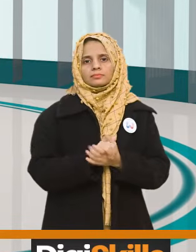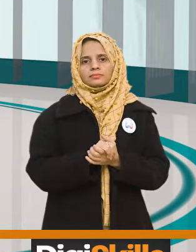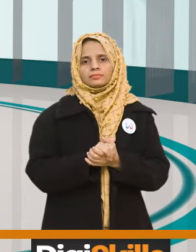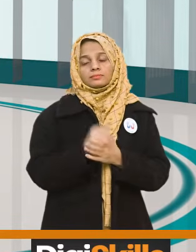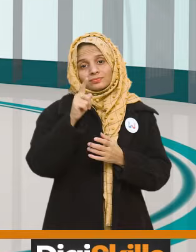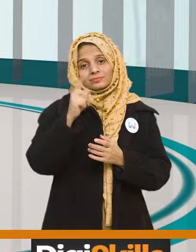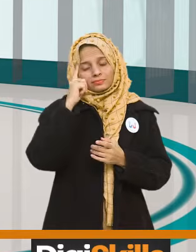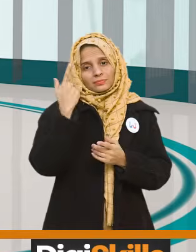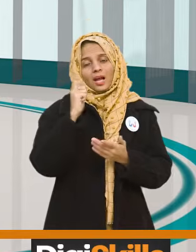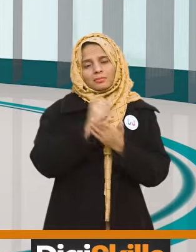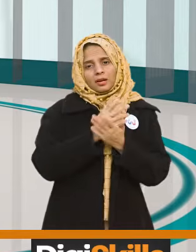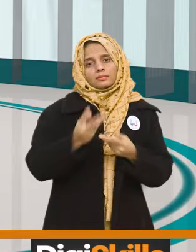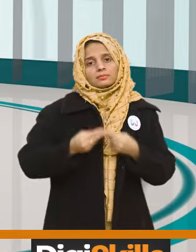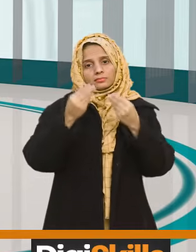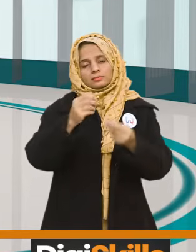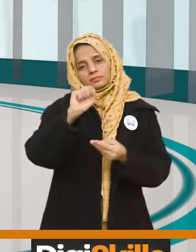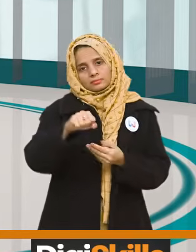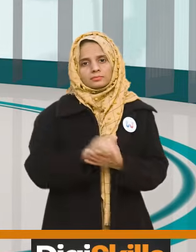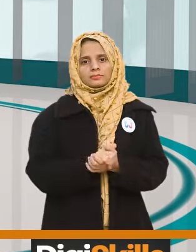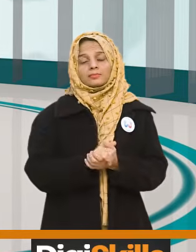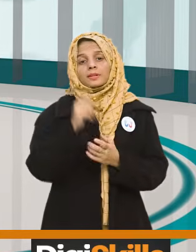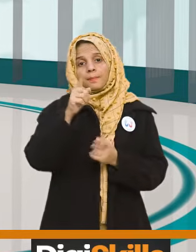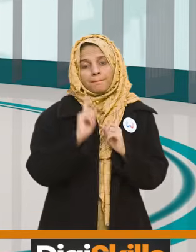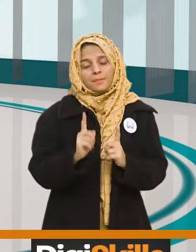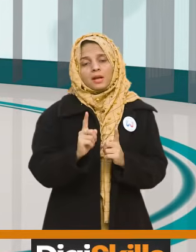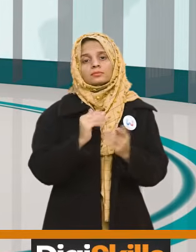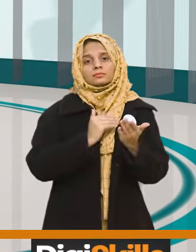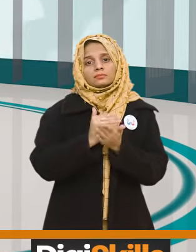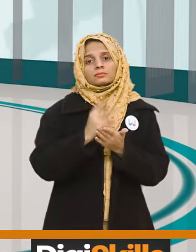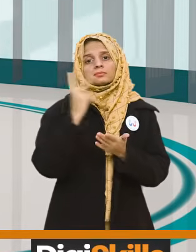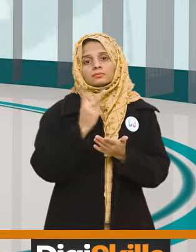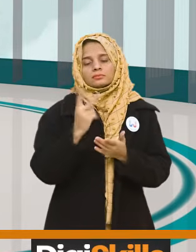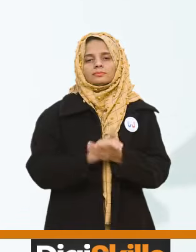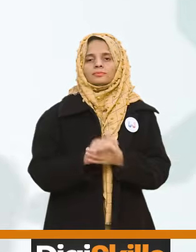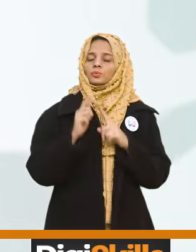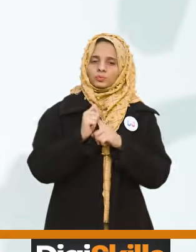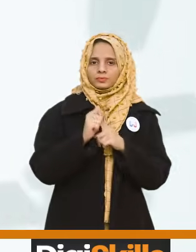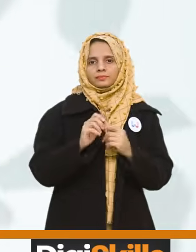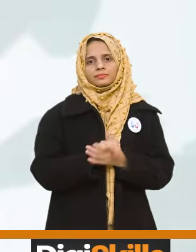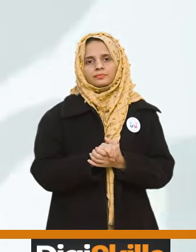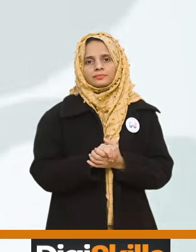When you are awarded a project, your first response matters a lot.